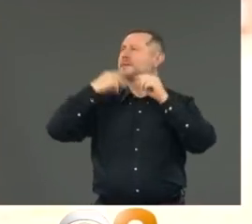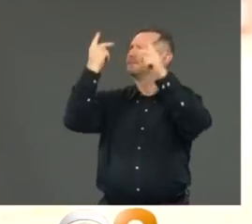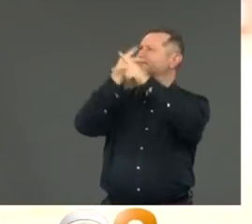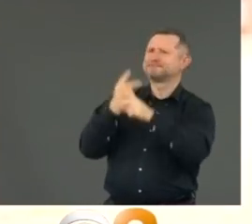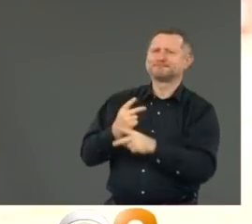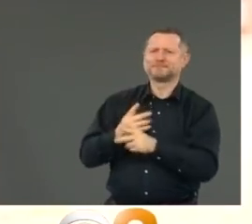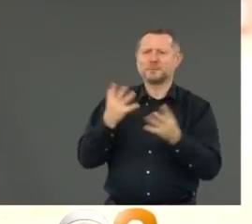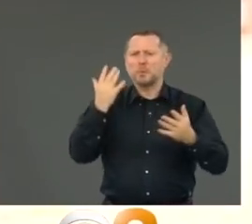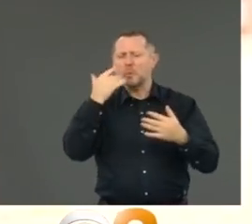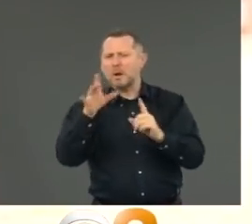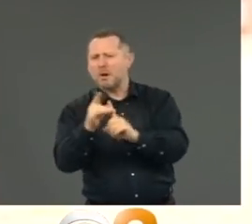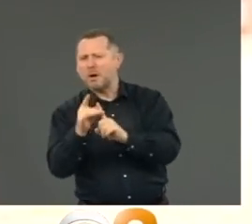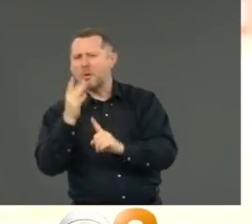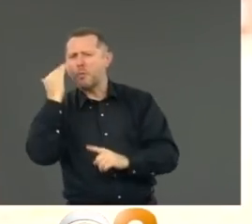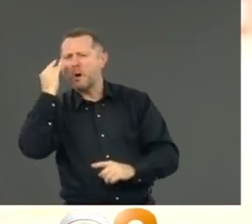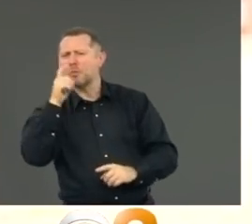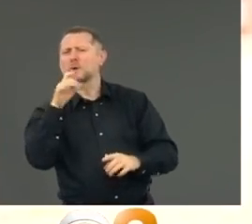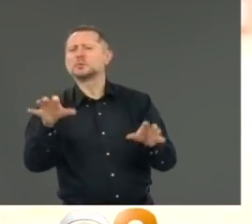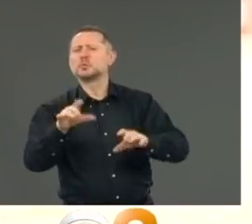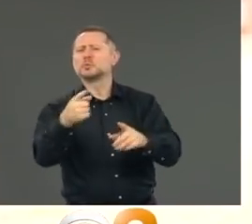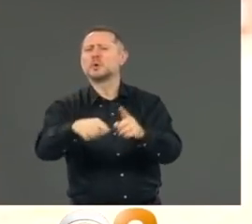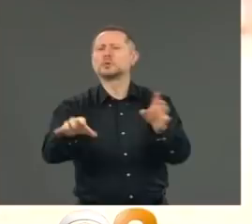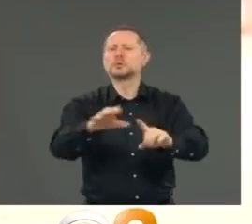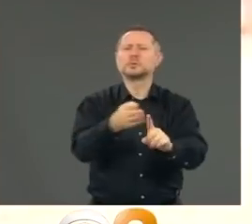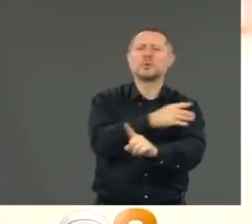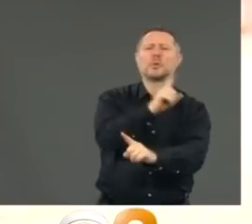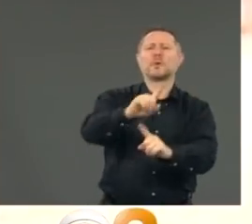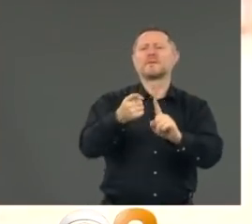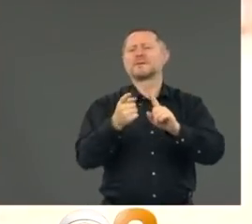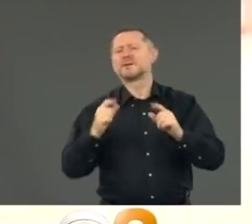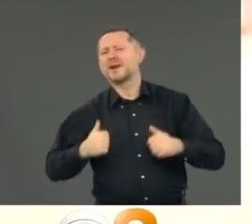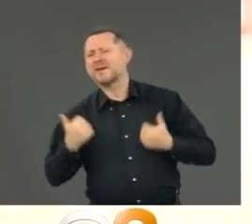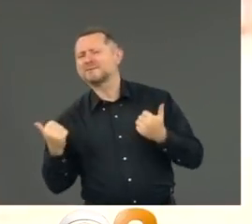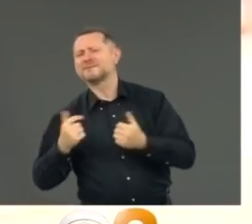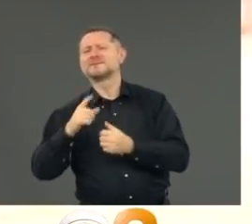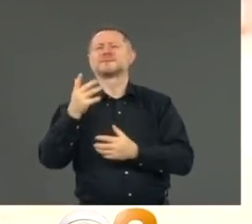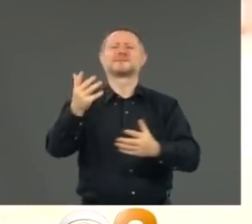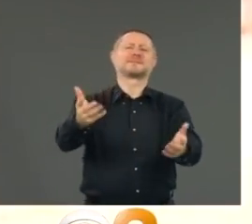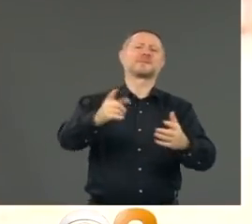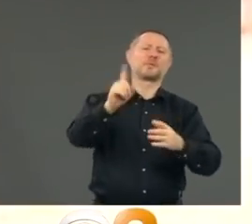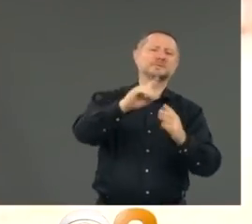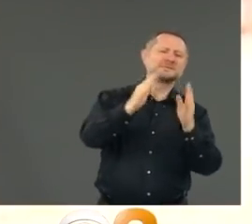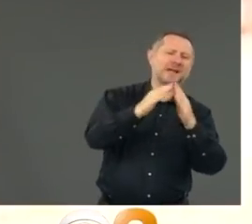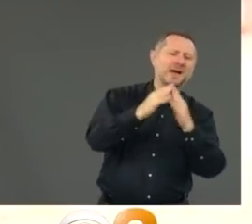BECAUSE GETTING THAT DATA IS HELPFUL TO US. WE ARE NOW FOCUSING ON WHERE THE CASES ARE